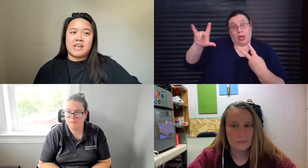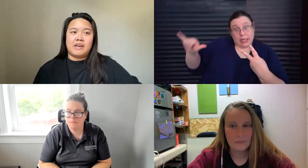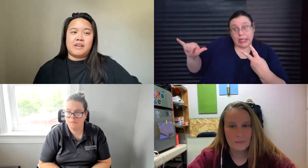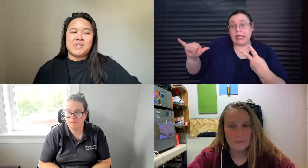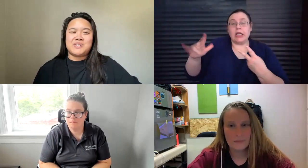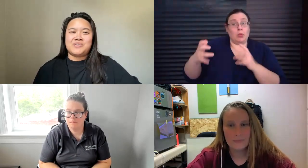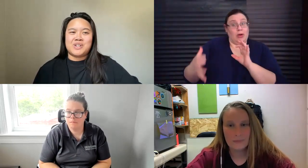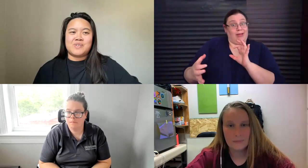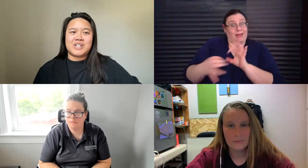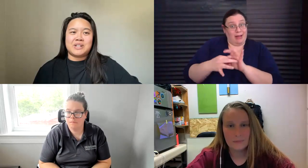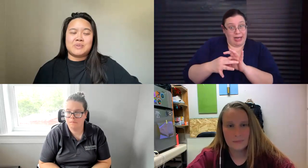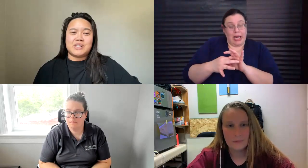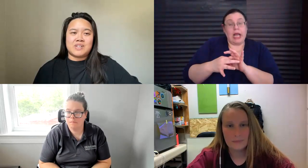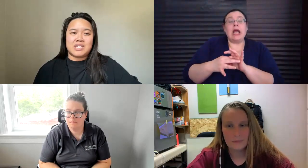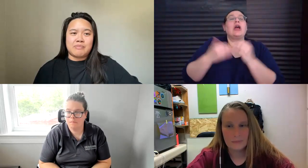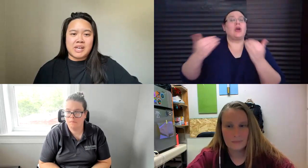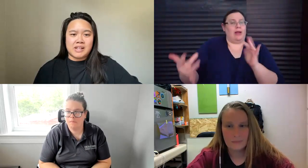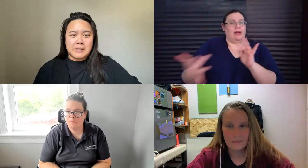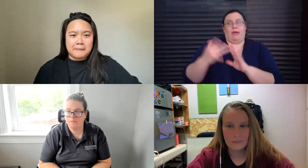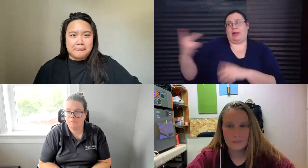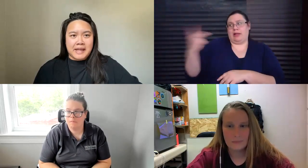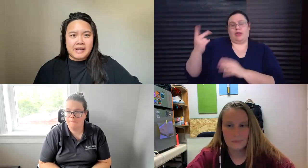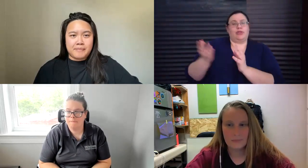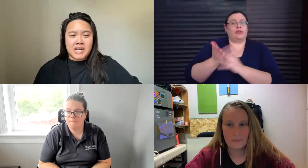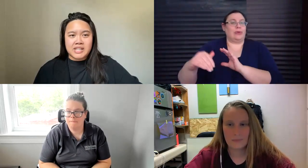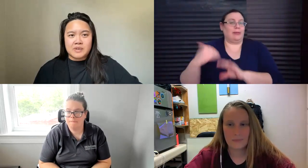please feel free to reach out to us via email.